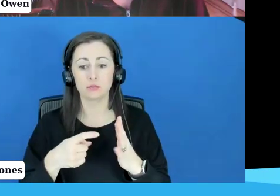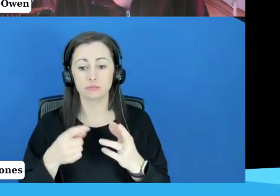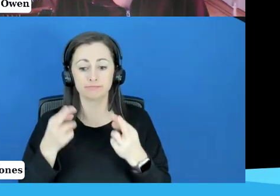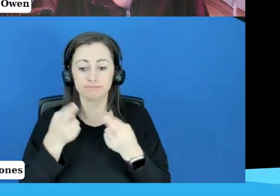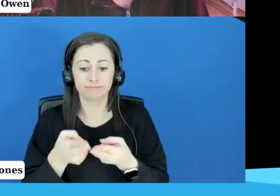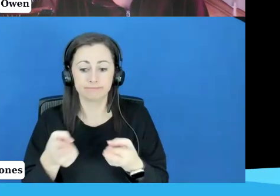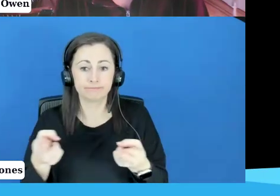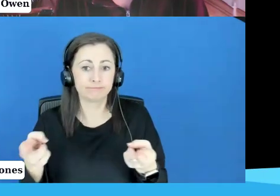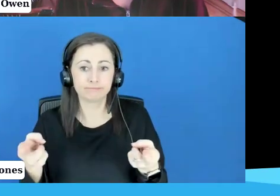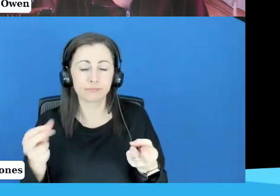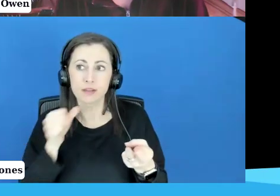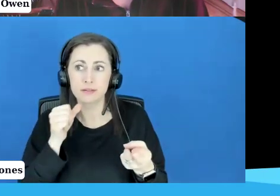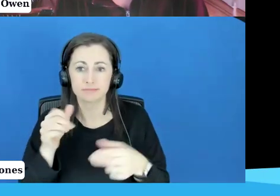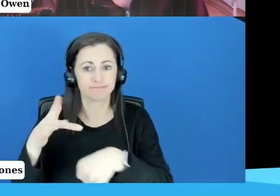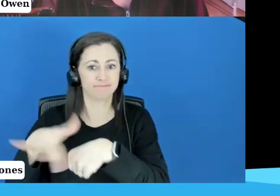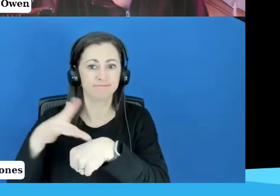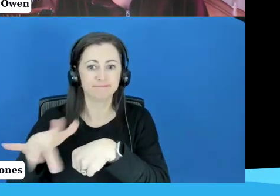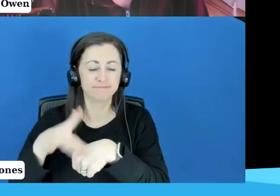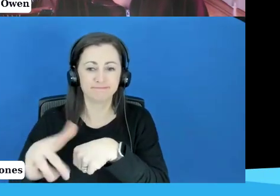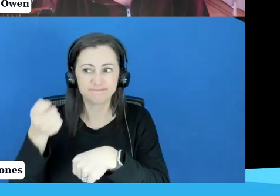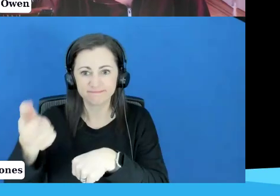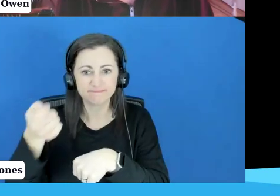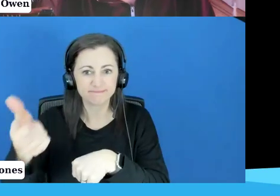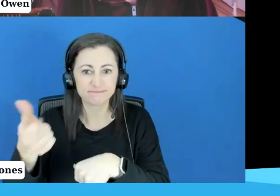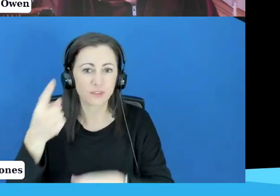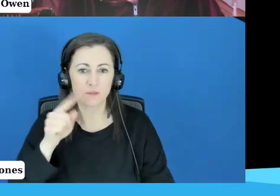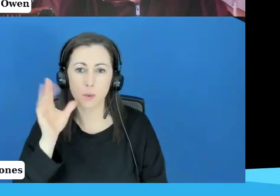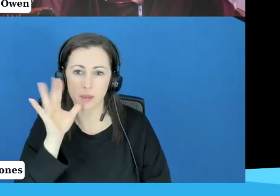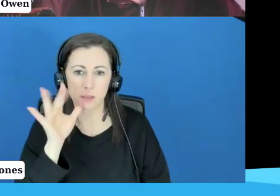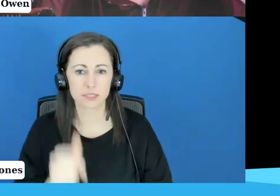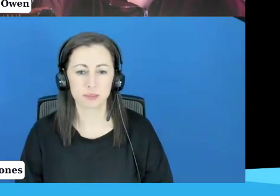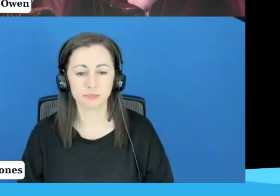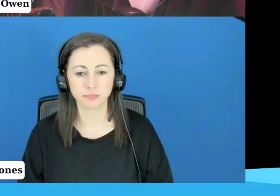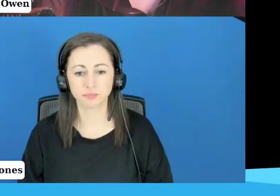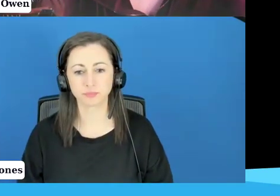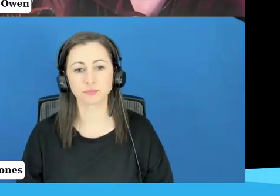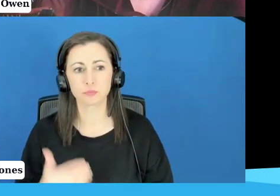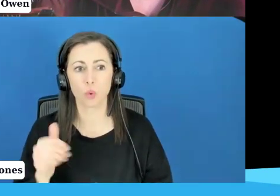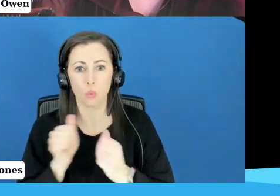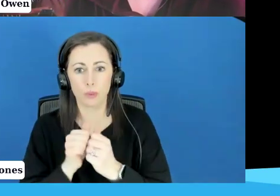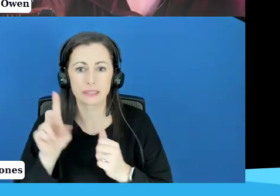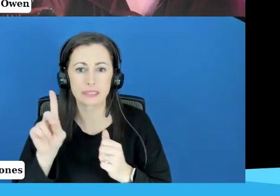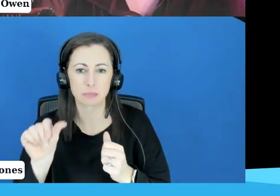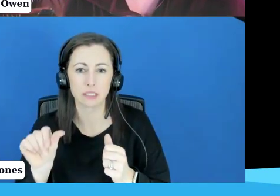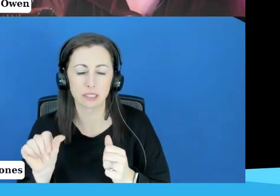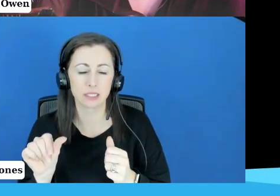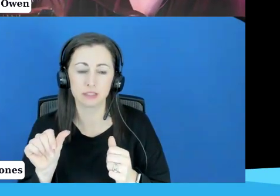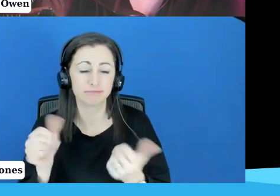It wasn't a lot out there for moms that have a disability. It just wasn't a lot of that.